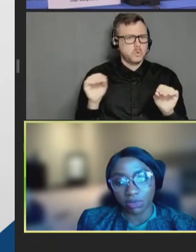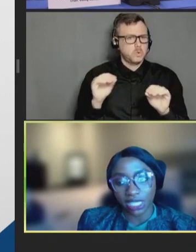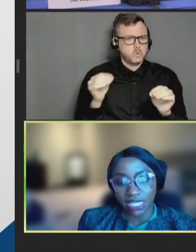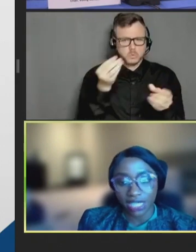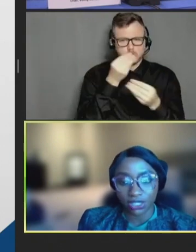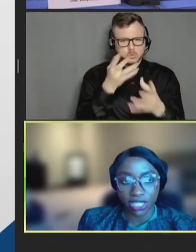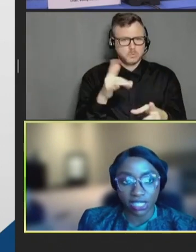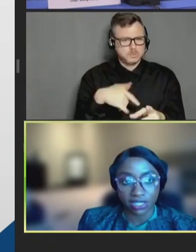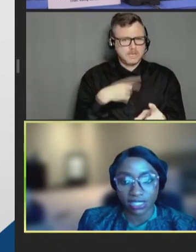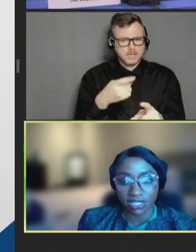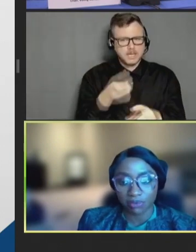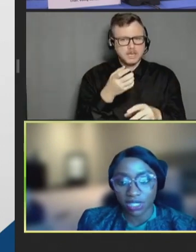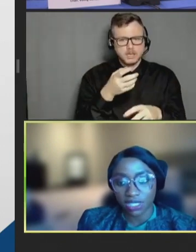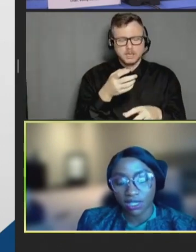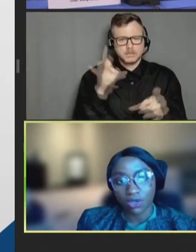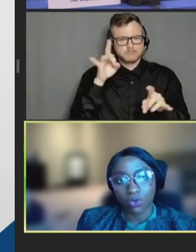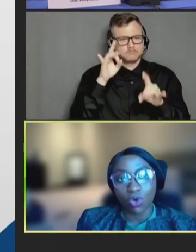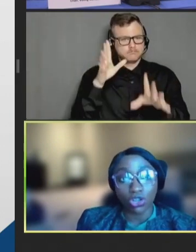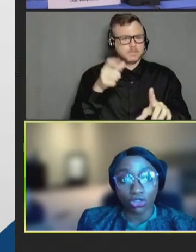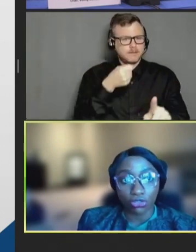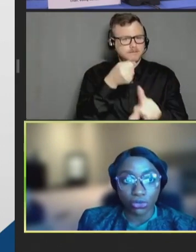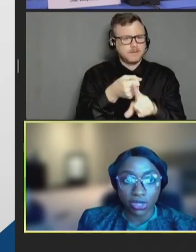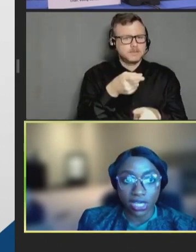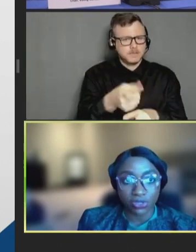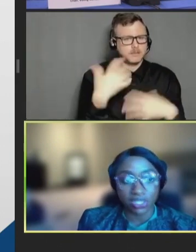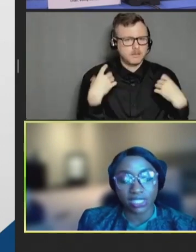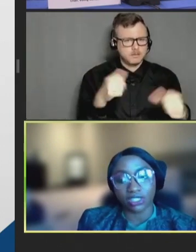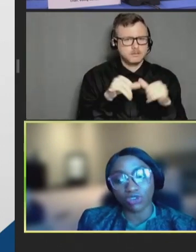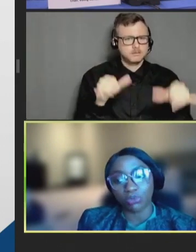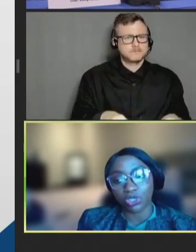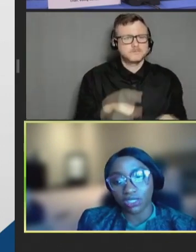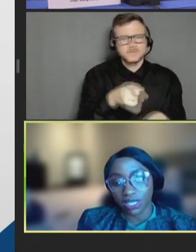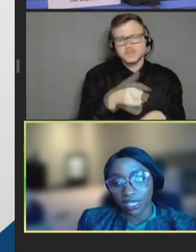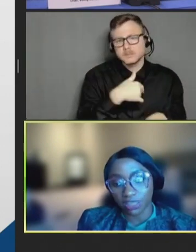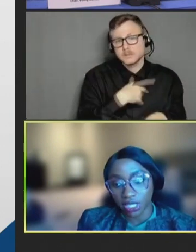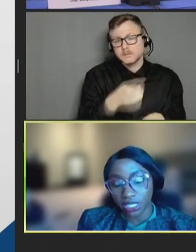pandemic has had on health systems. One, through the associated disruptions of the health space,